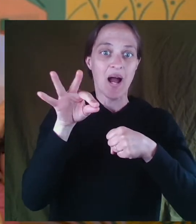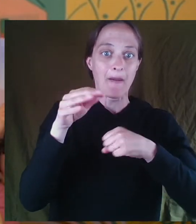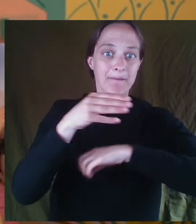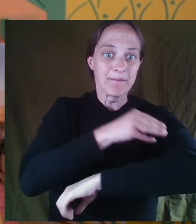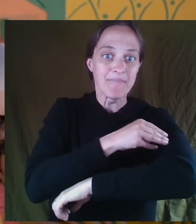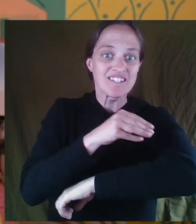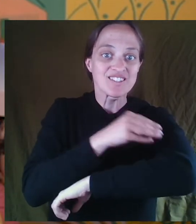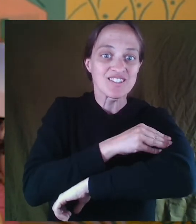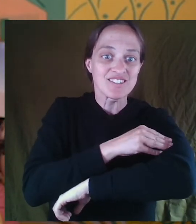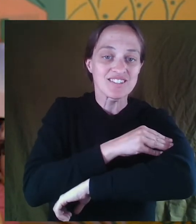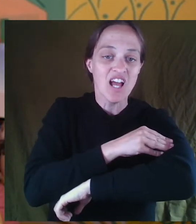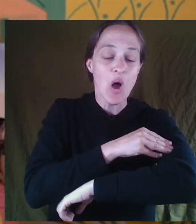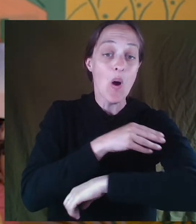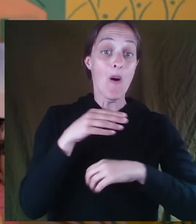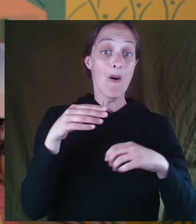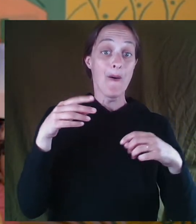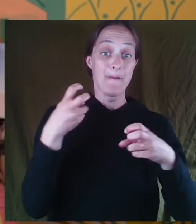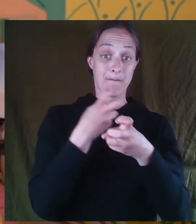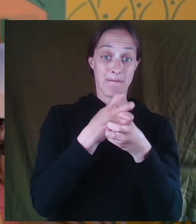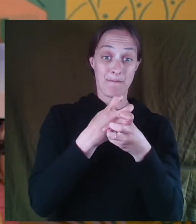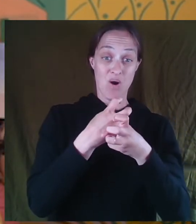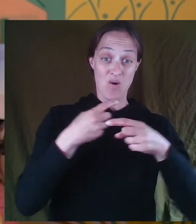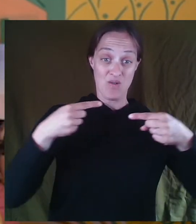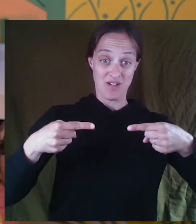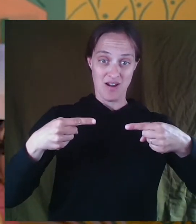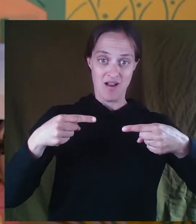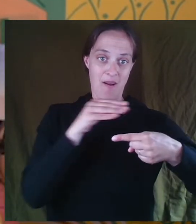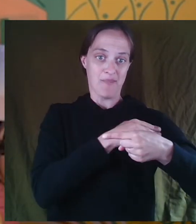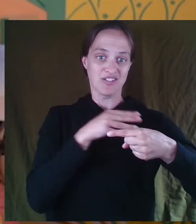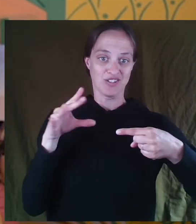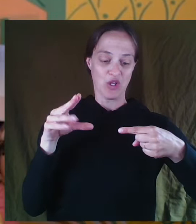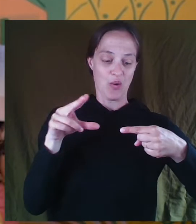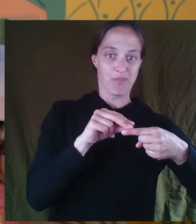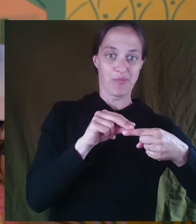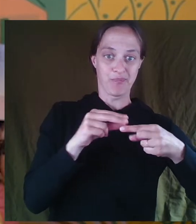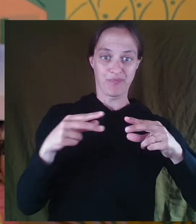Muscles attach to bones on each side of a joint.